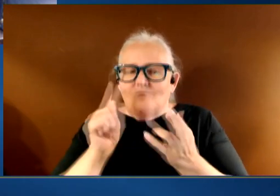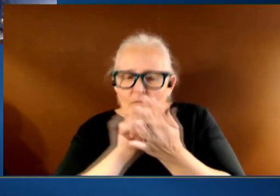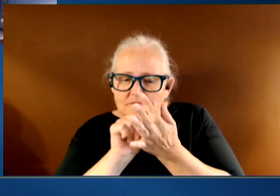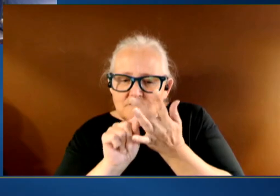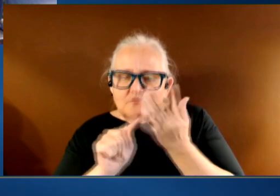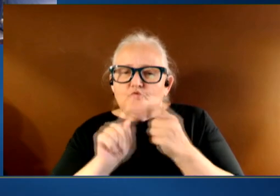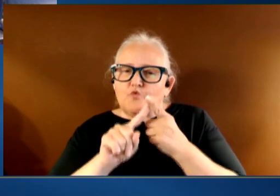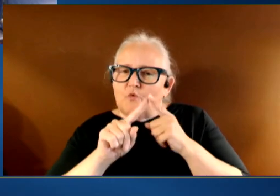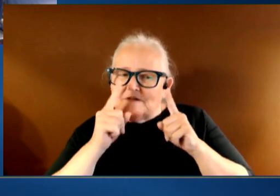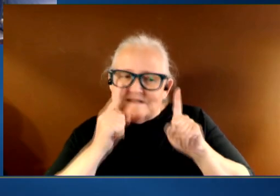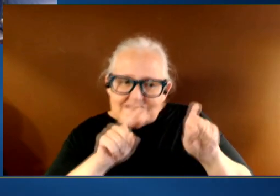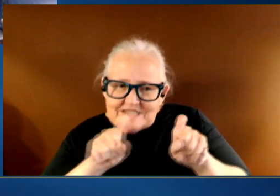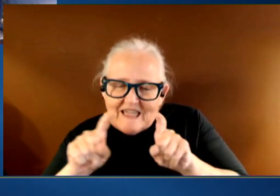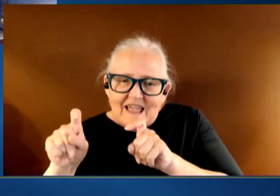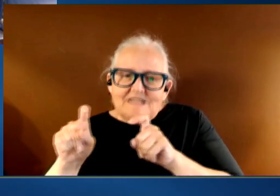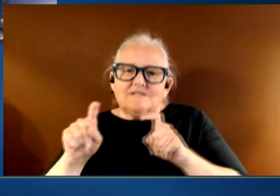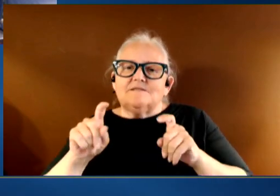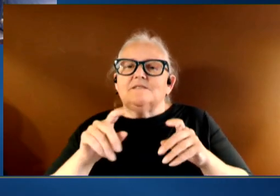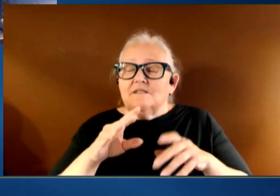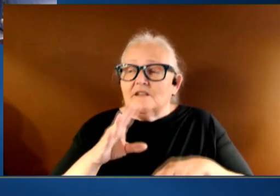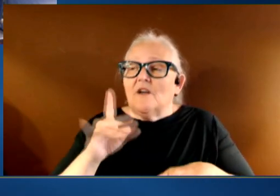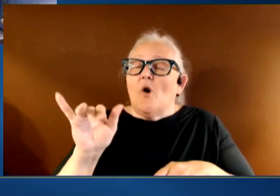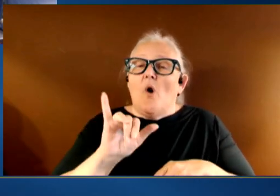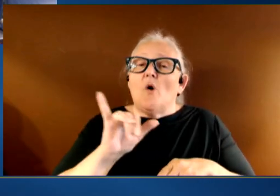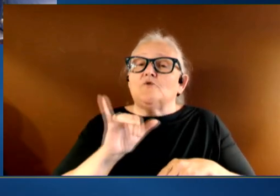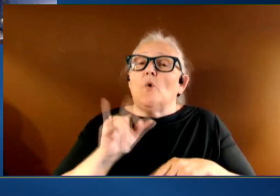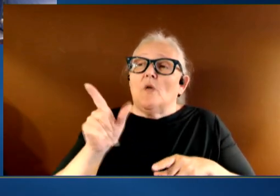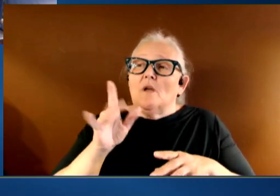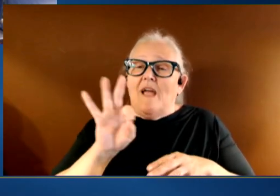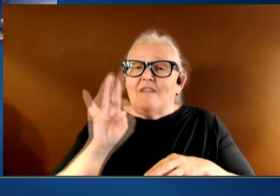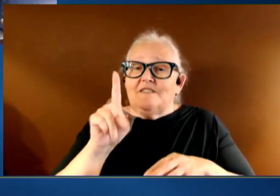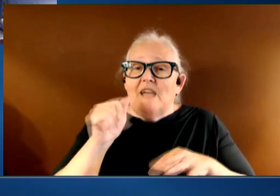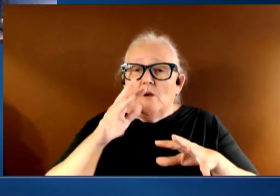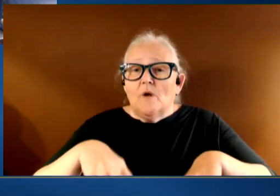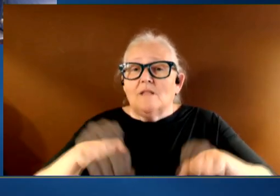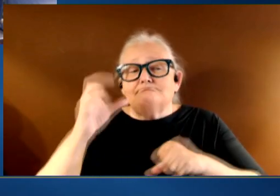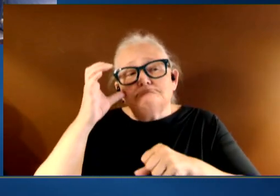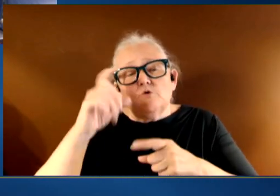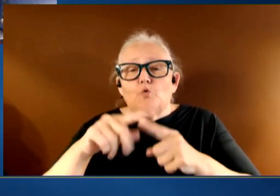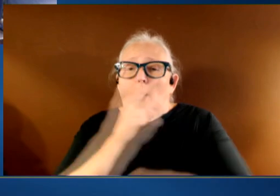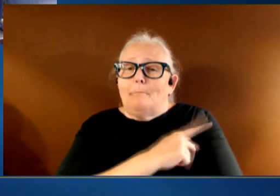FDA also holds patient listening sessions to obtain patients' perspectives to then inform